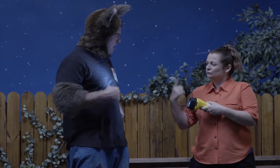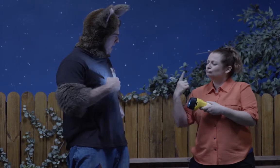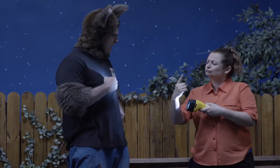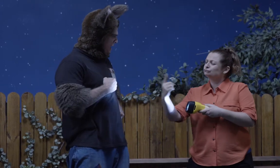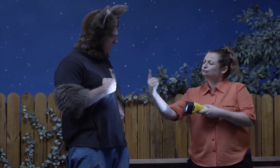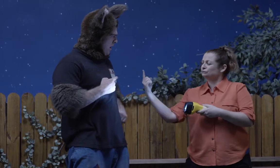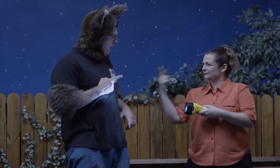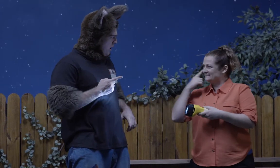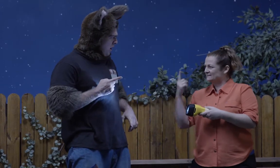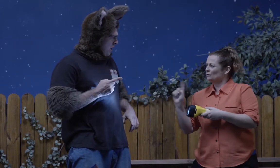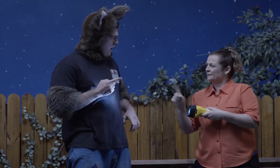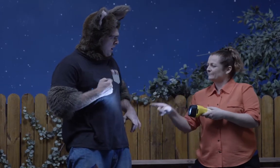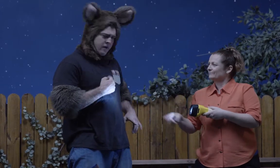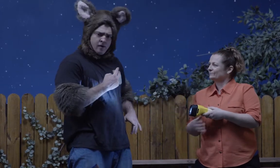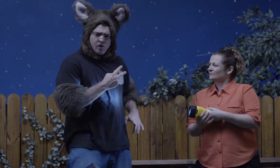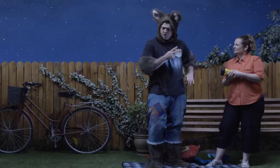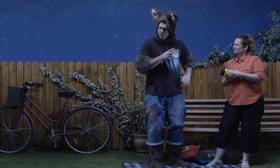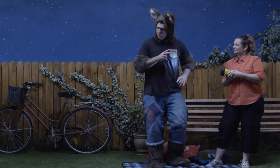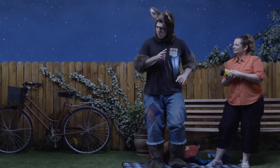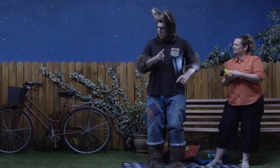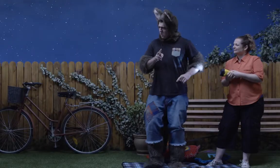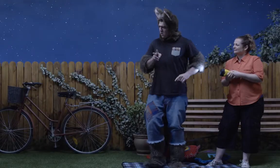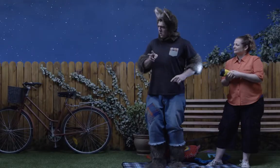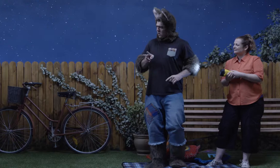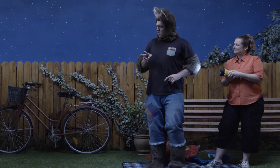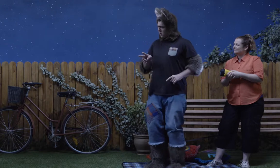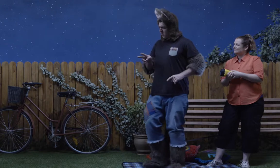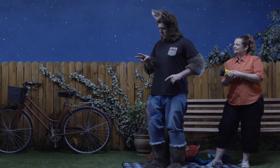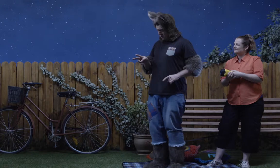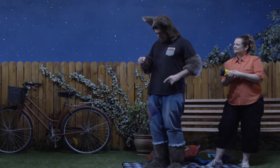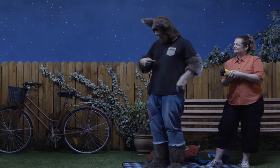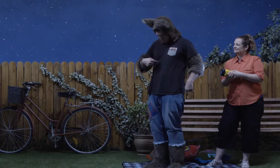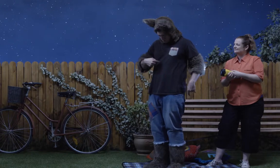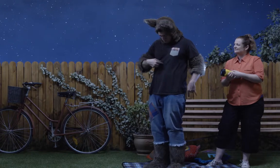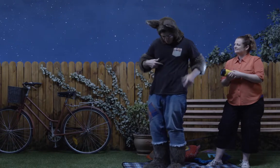And when you're turning, what happens? Um... Oh!